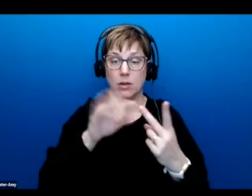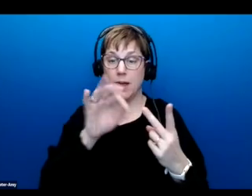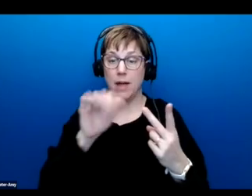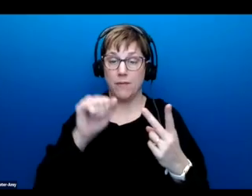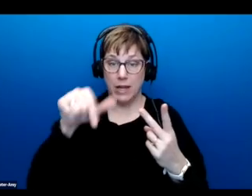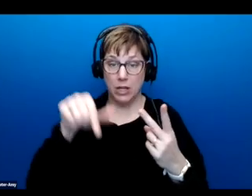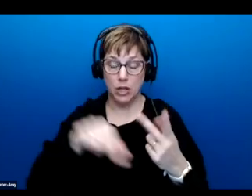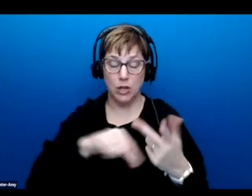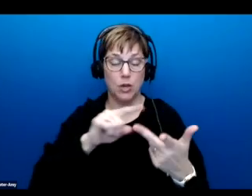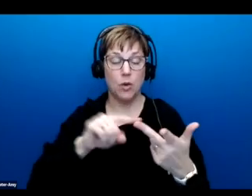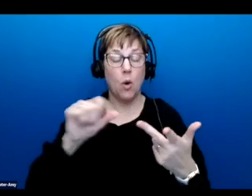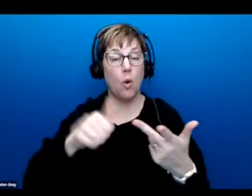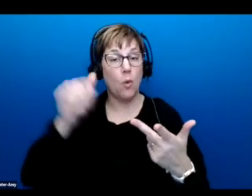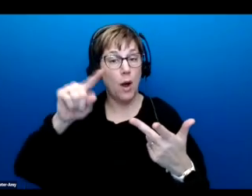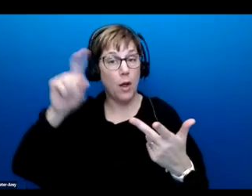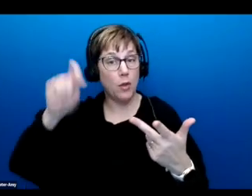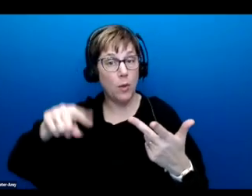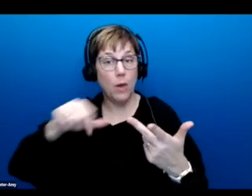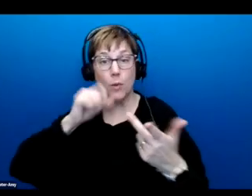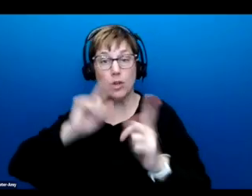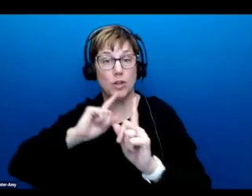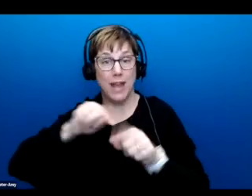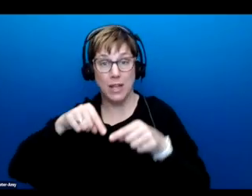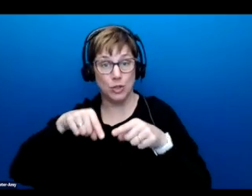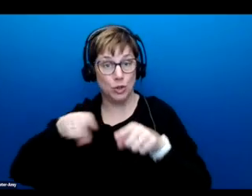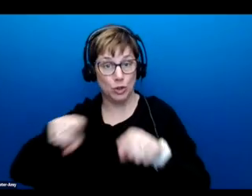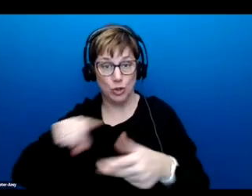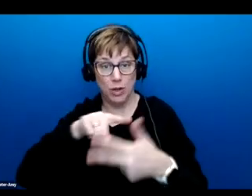get to during the duration of this webinar.